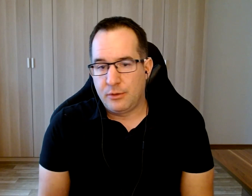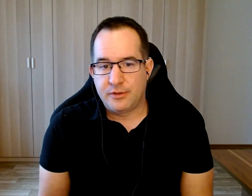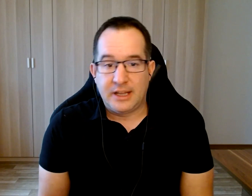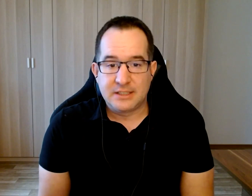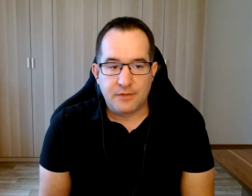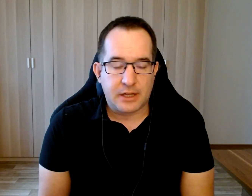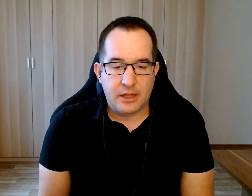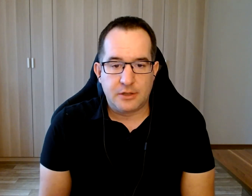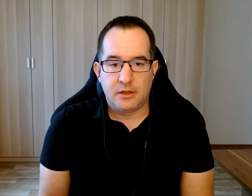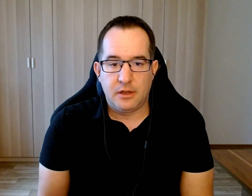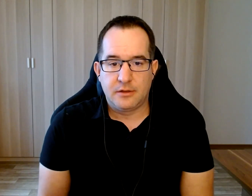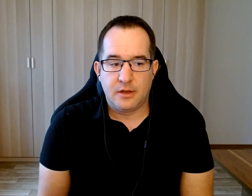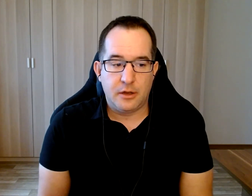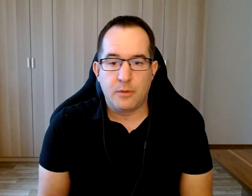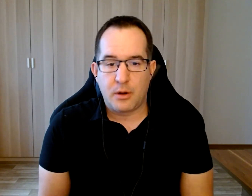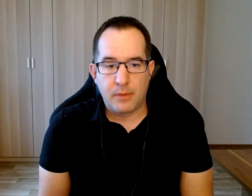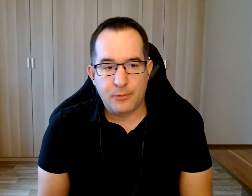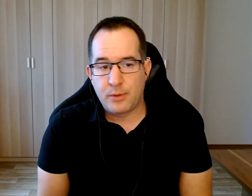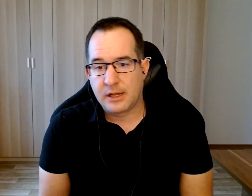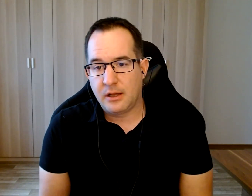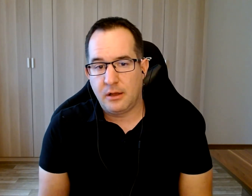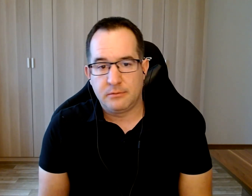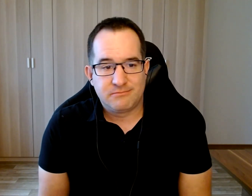use an assistive technology. It's not a problem to bring a